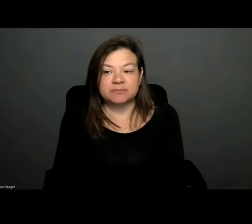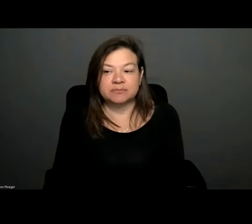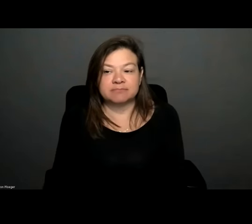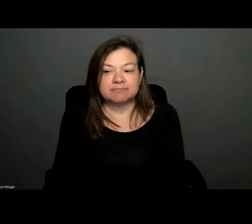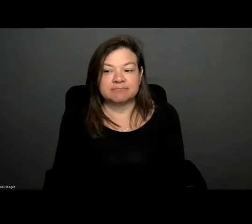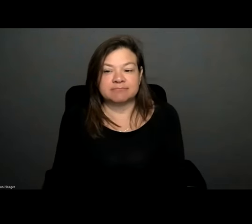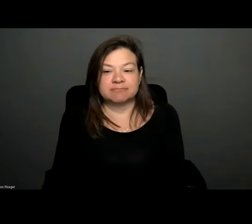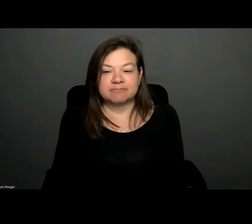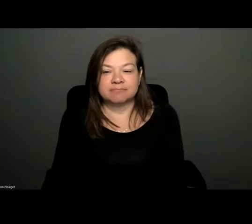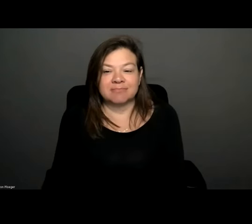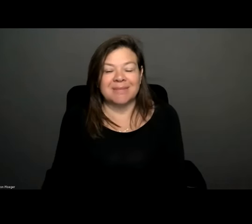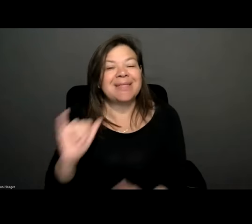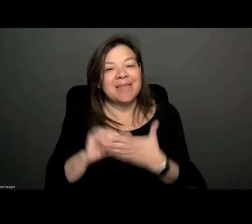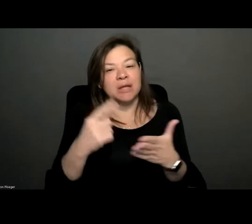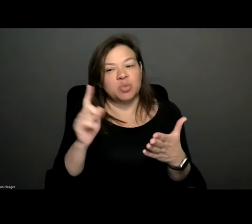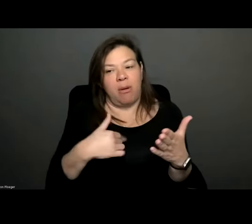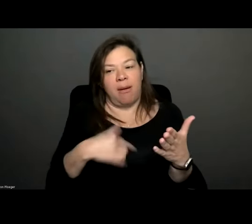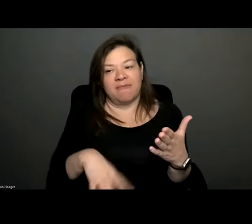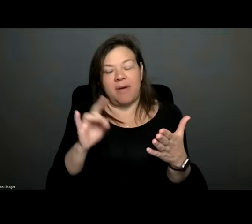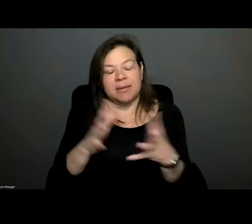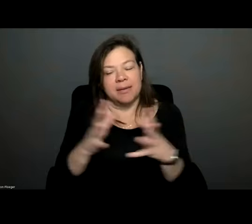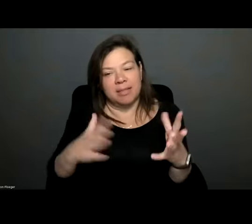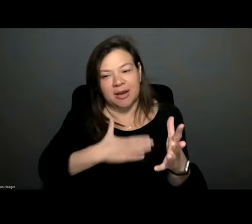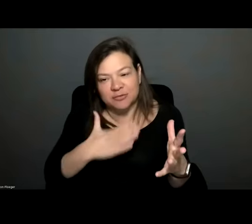where I'm finding a lot of joy and creativity.